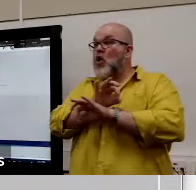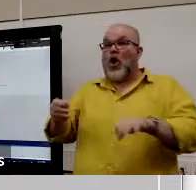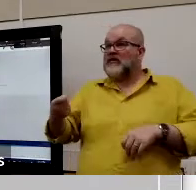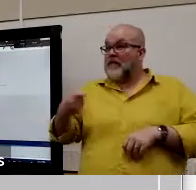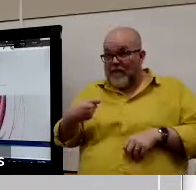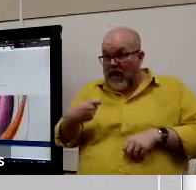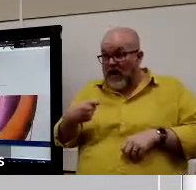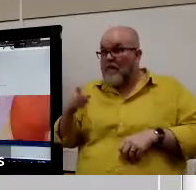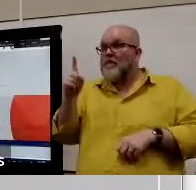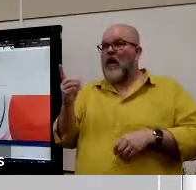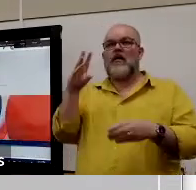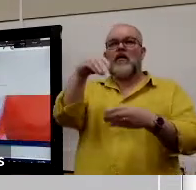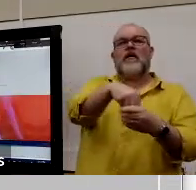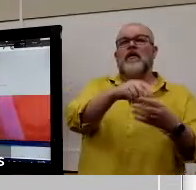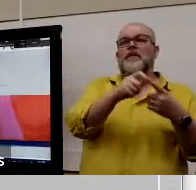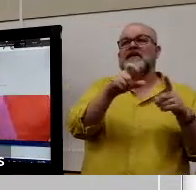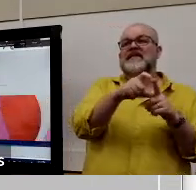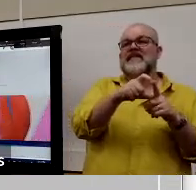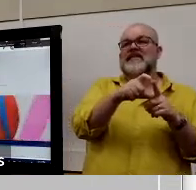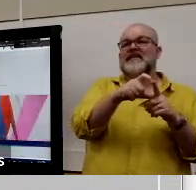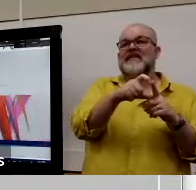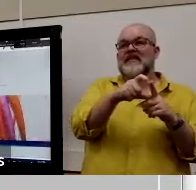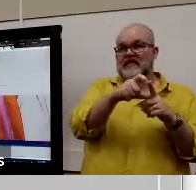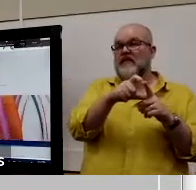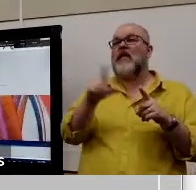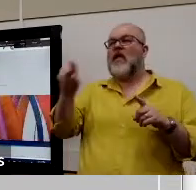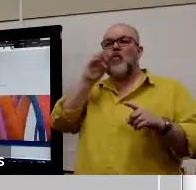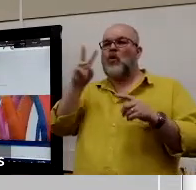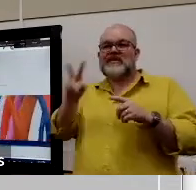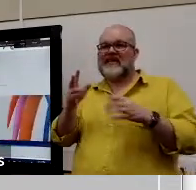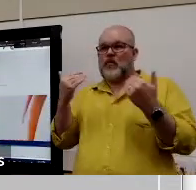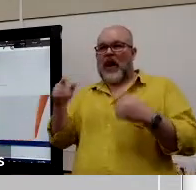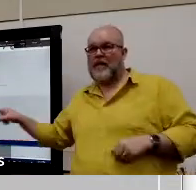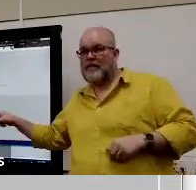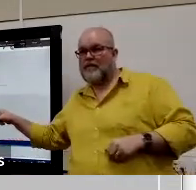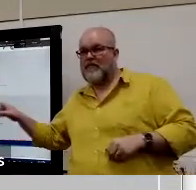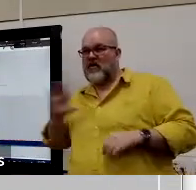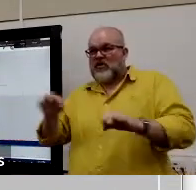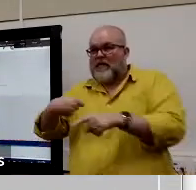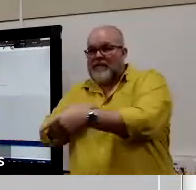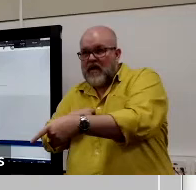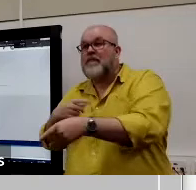If you're not, if you're a non-member but you've been included in PD they won't see